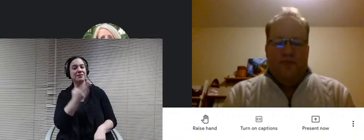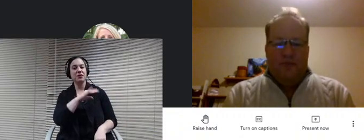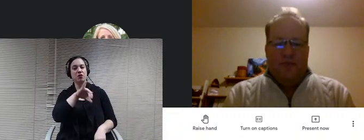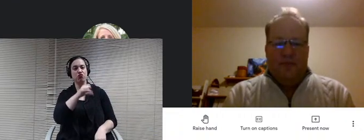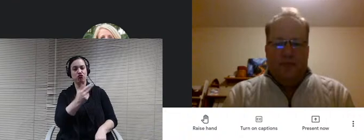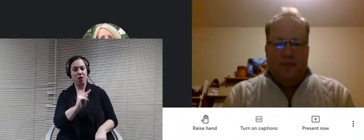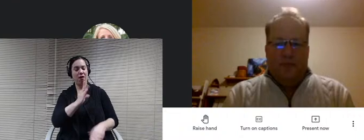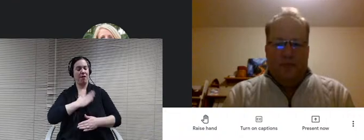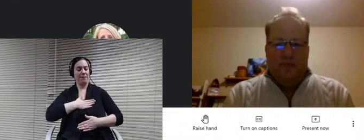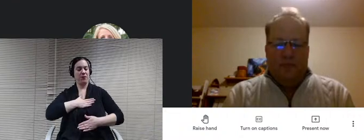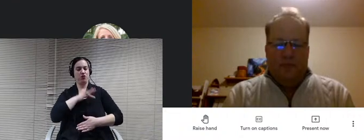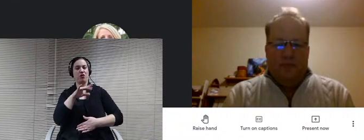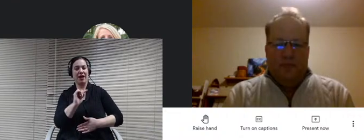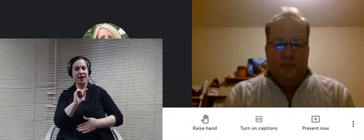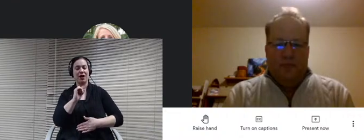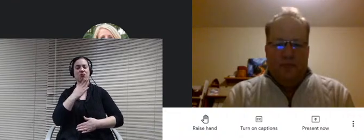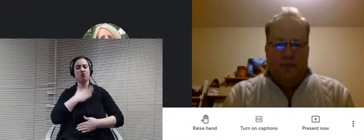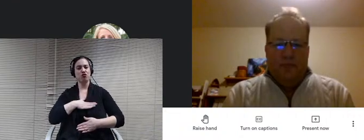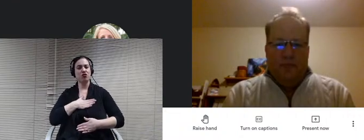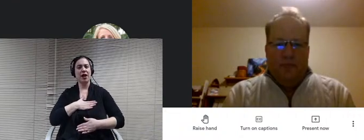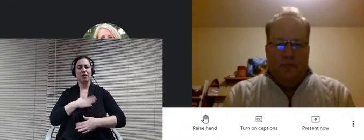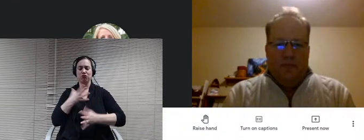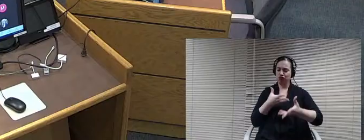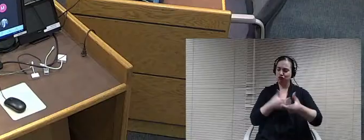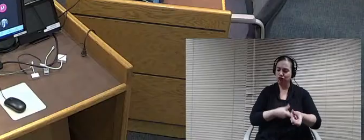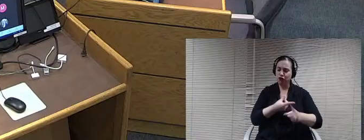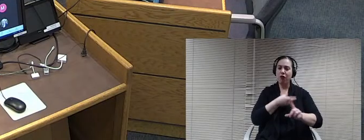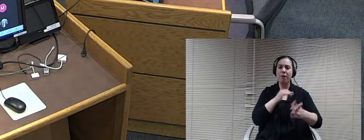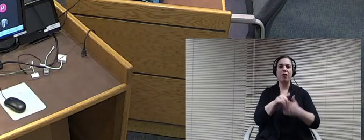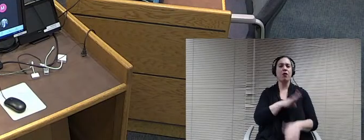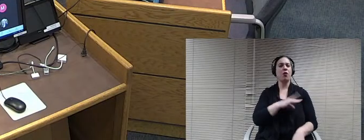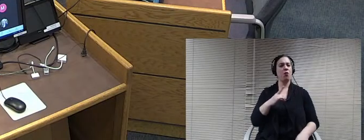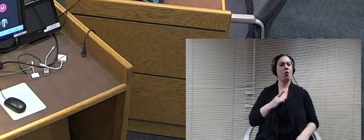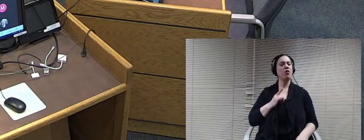the confidence of the Board and hope to do it justice this year